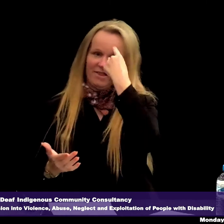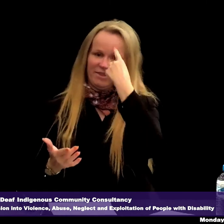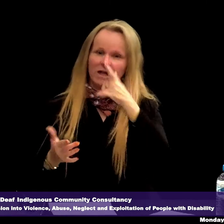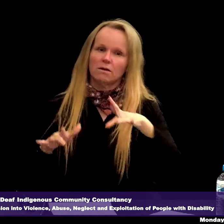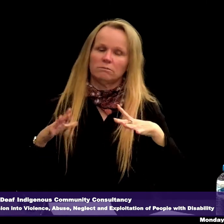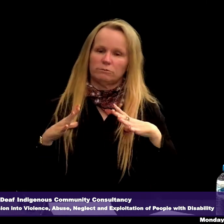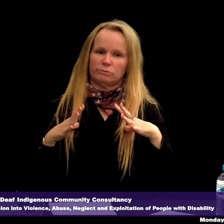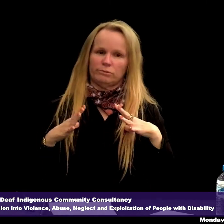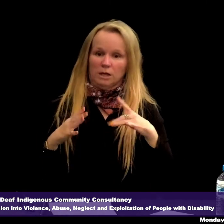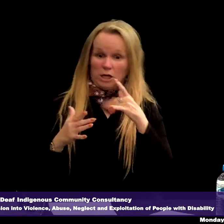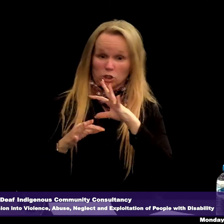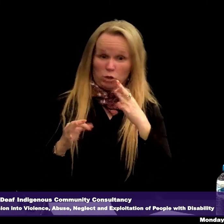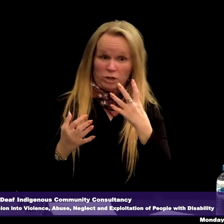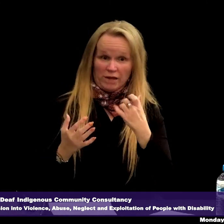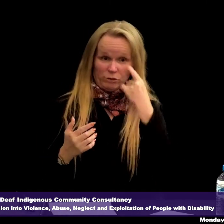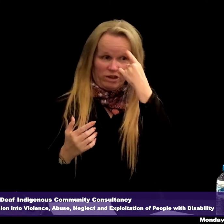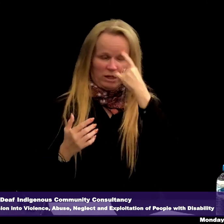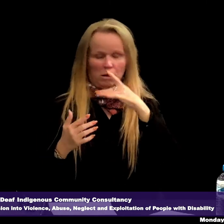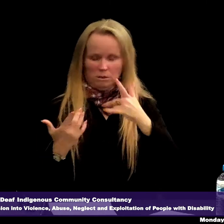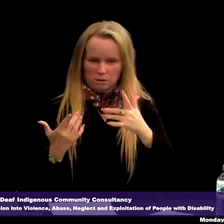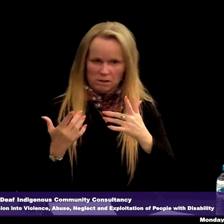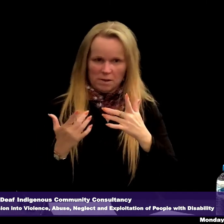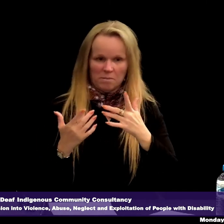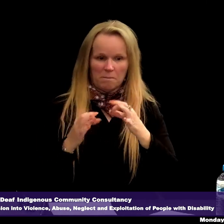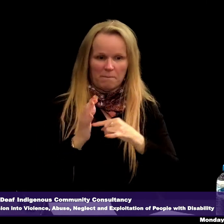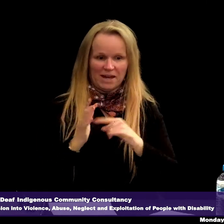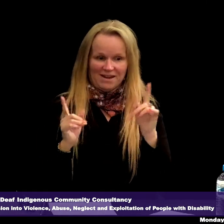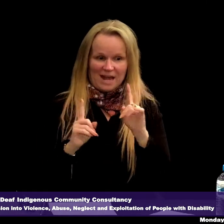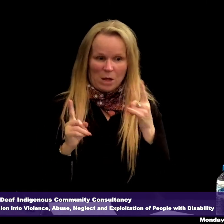and they provide access to Auslan interpreters, the view is that the work - the work is done, the job is done.